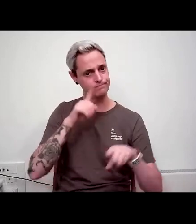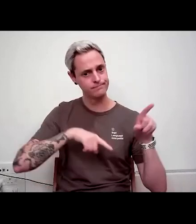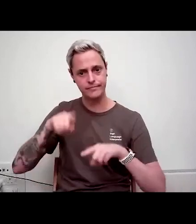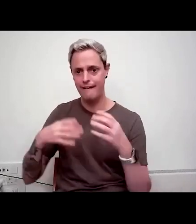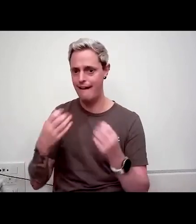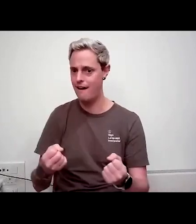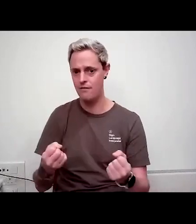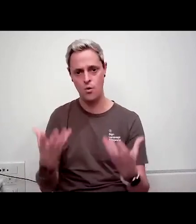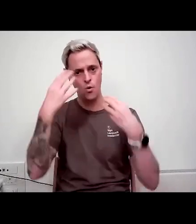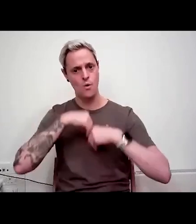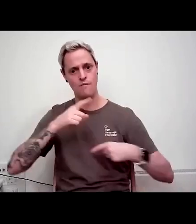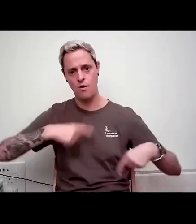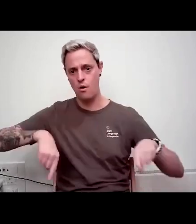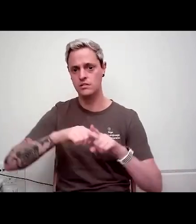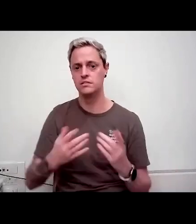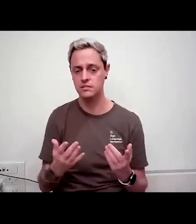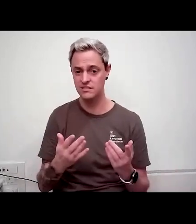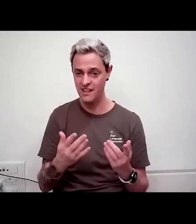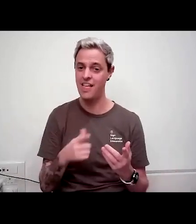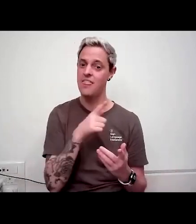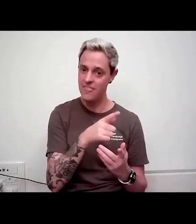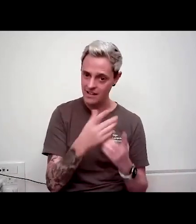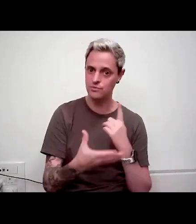and that that that really makes this conference a success. Thank you very much for that.